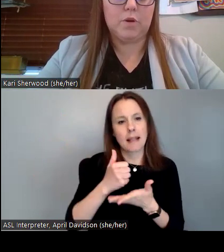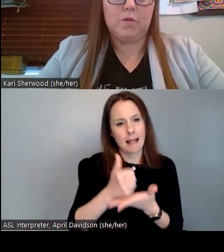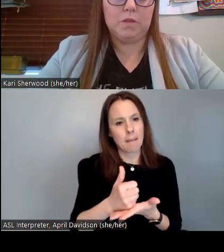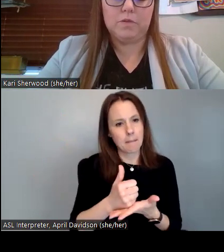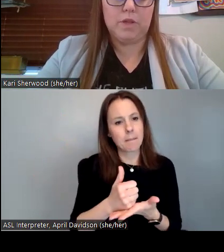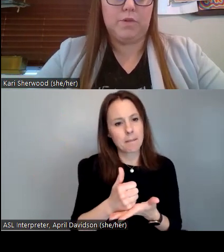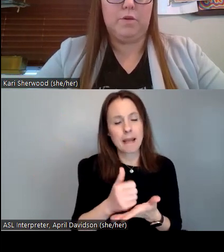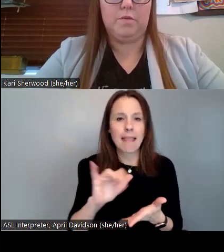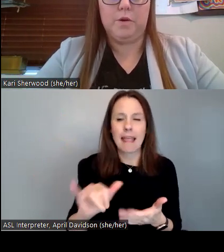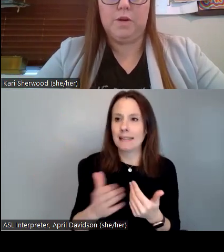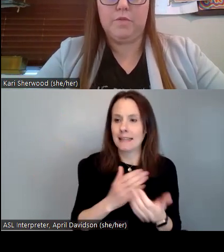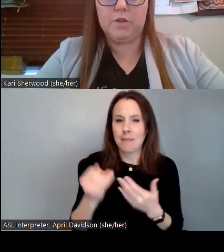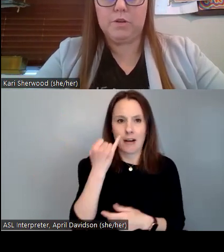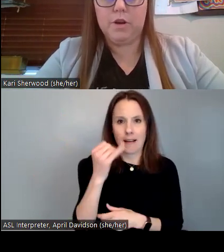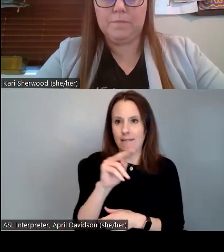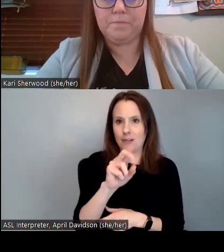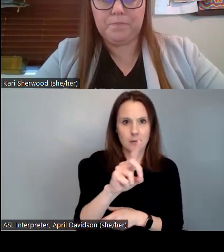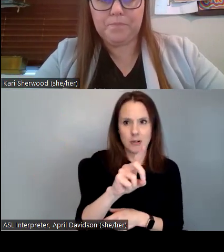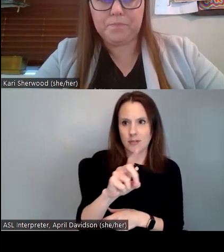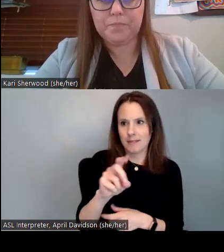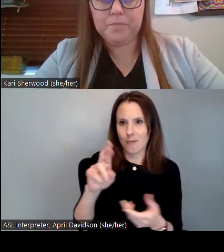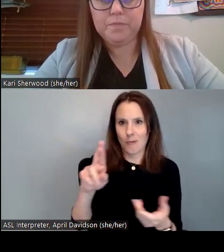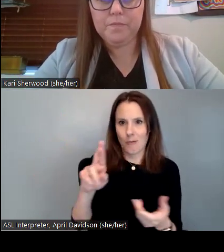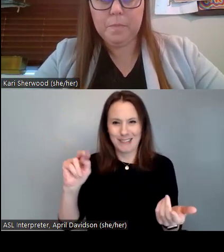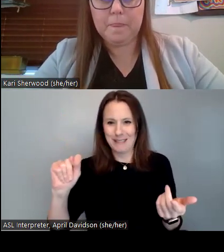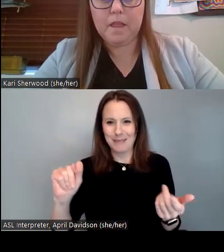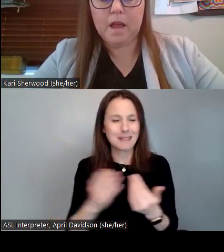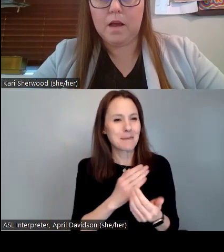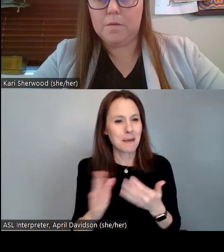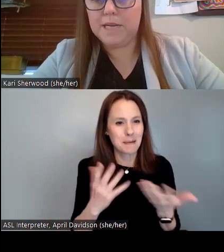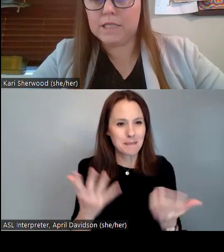regardless of whether they're neurodivergent or not.